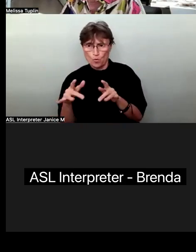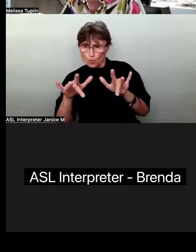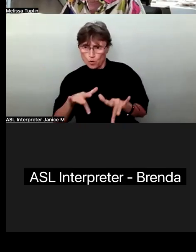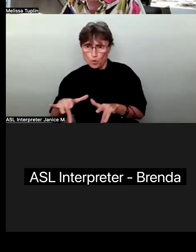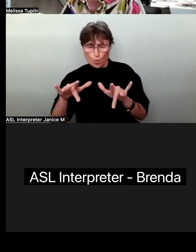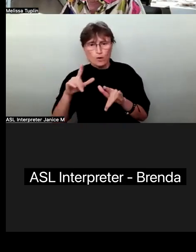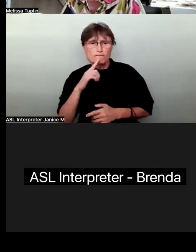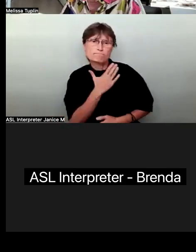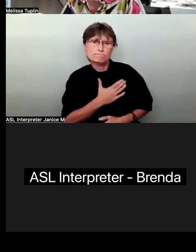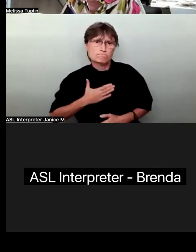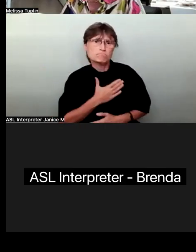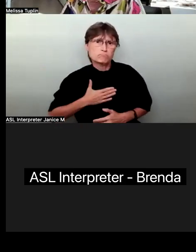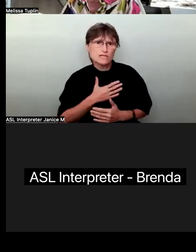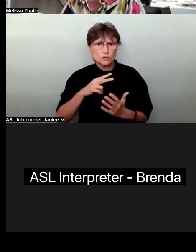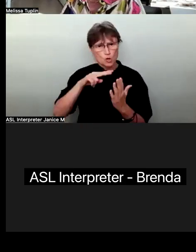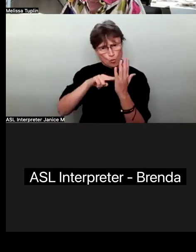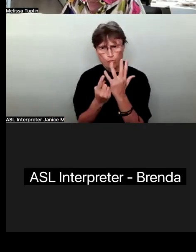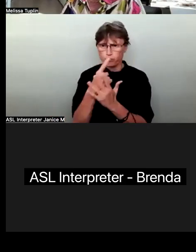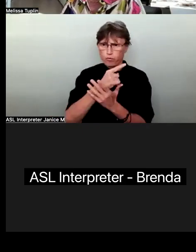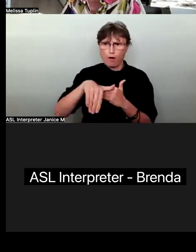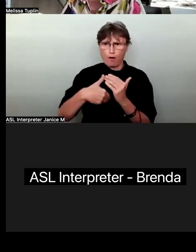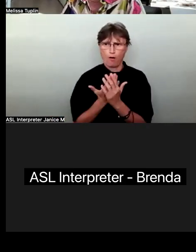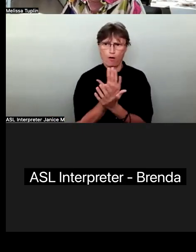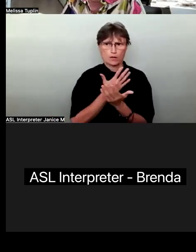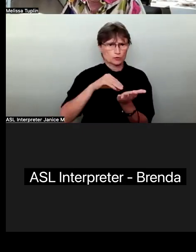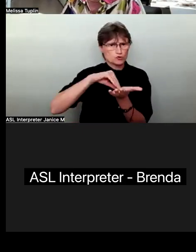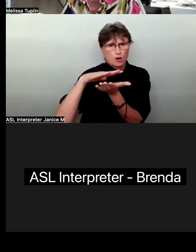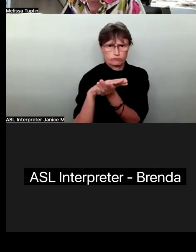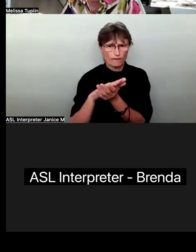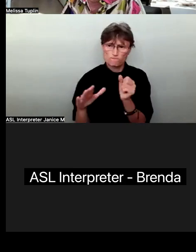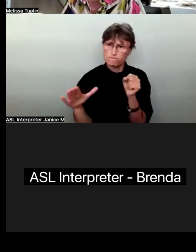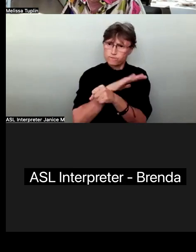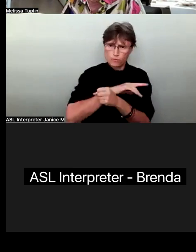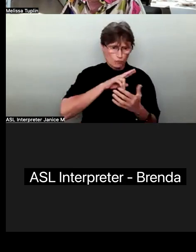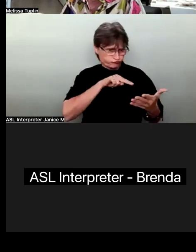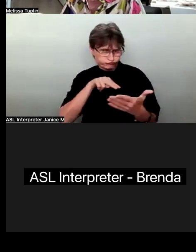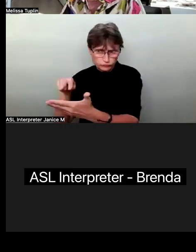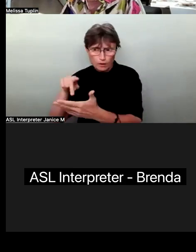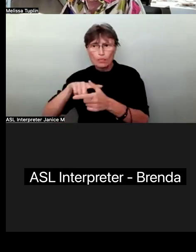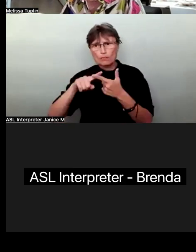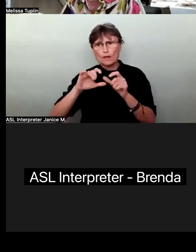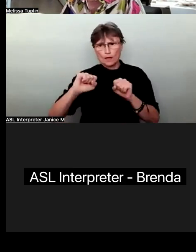applying. And of course, reach out early if you have questions or need any support and a member